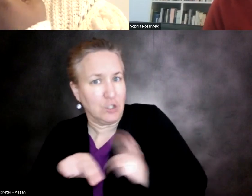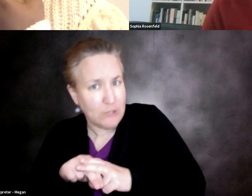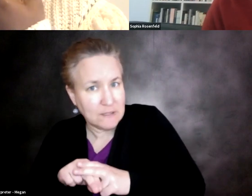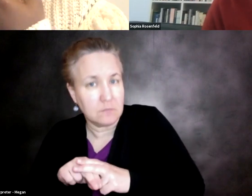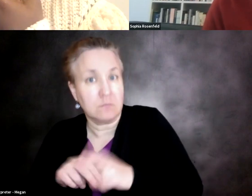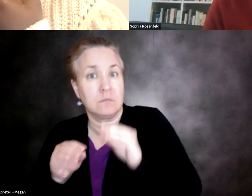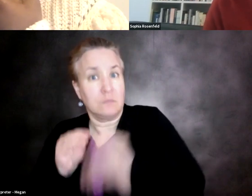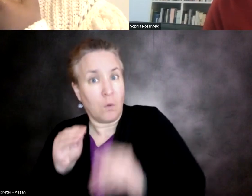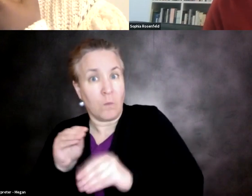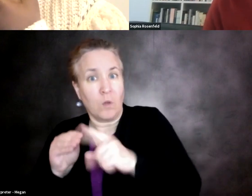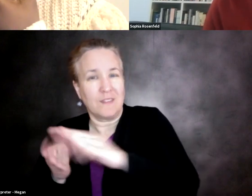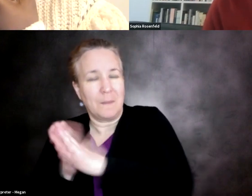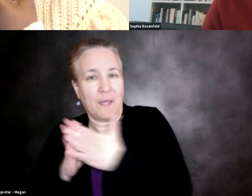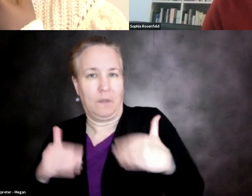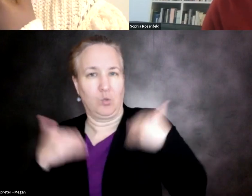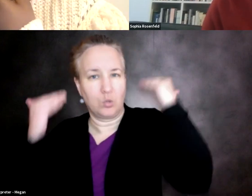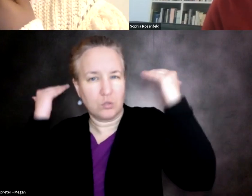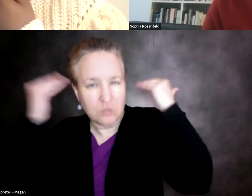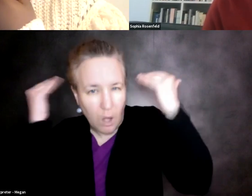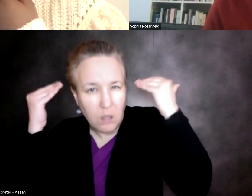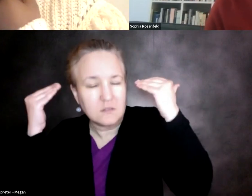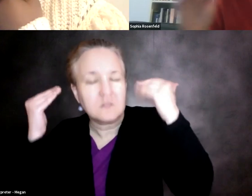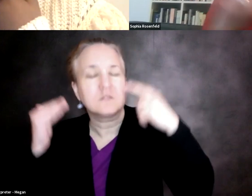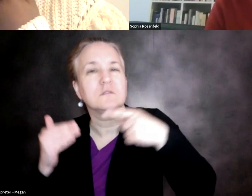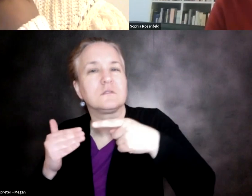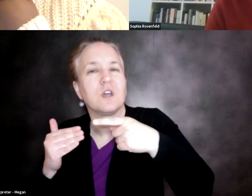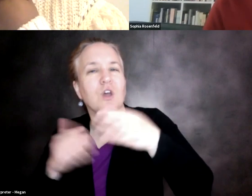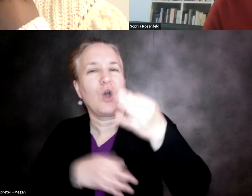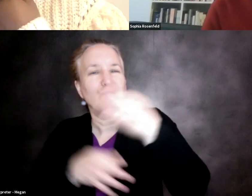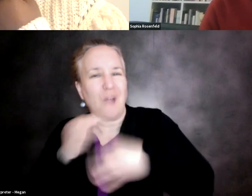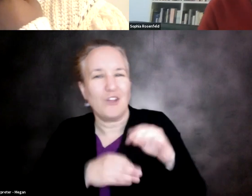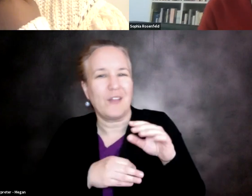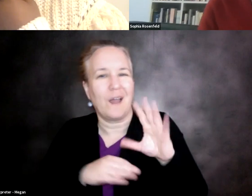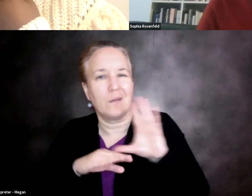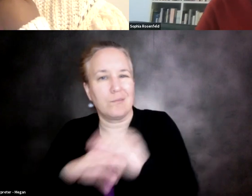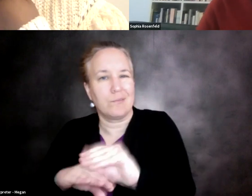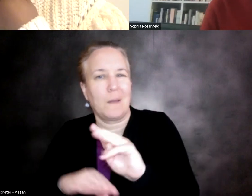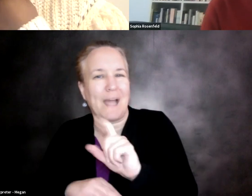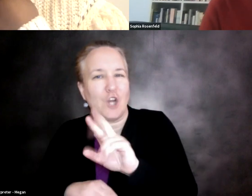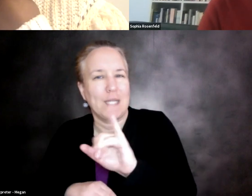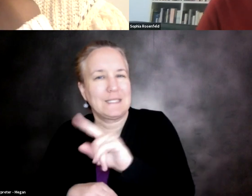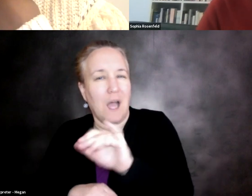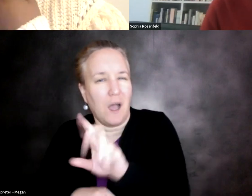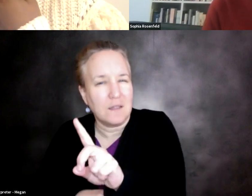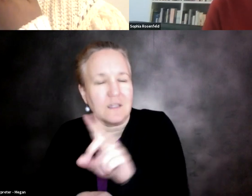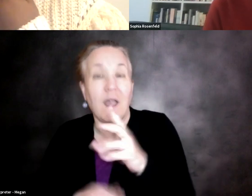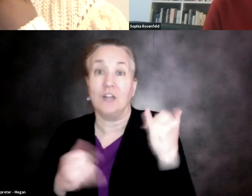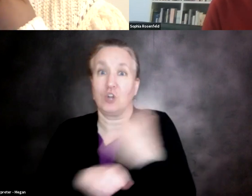into young adults in some way, rather than minoritized. And I'm wondering today, because it's such a hot topic,